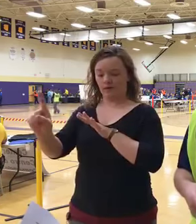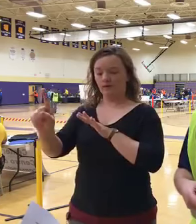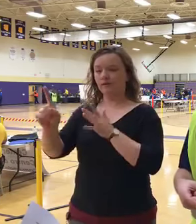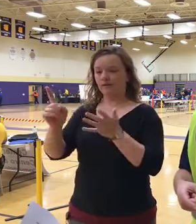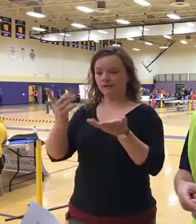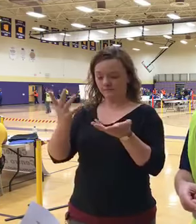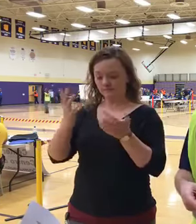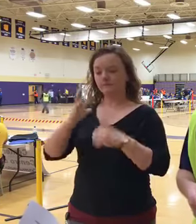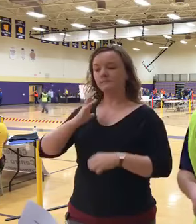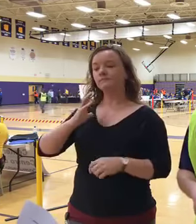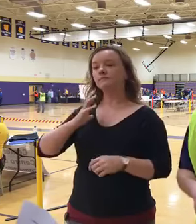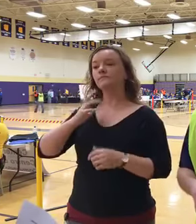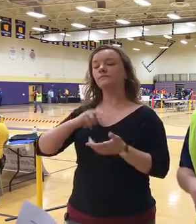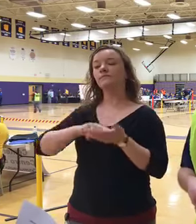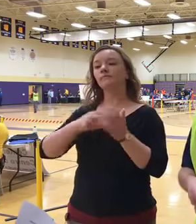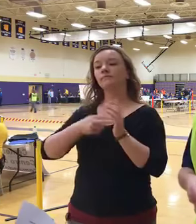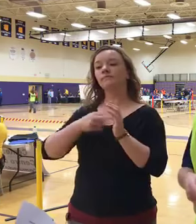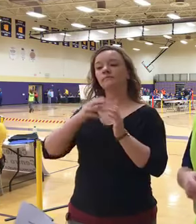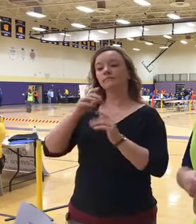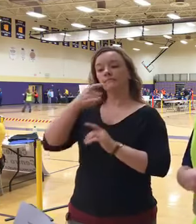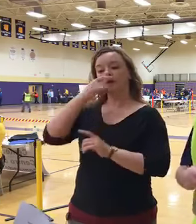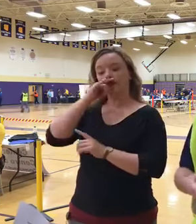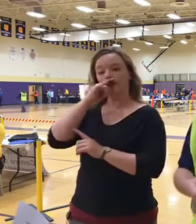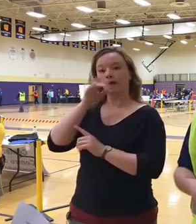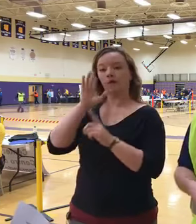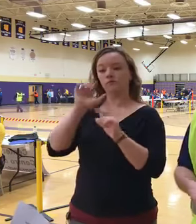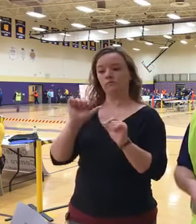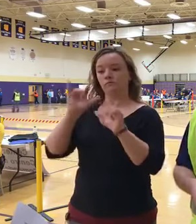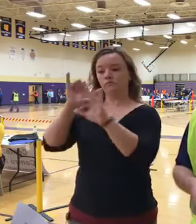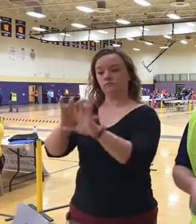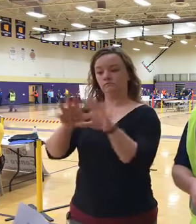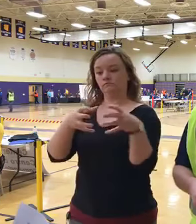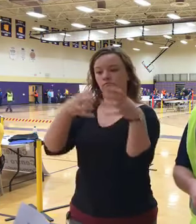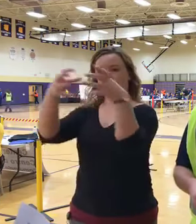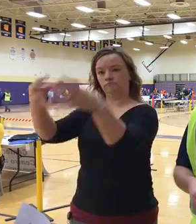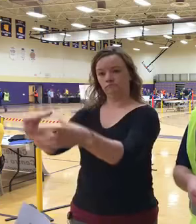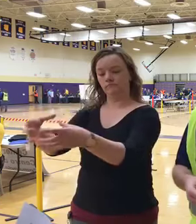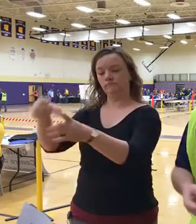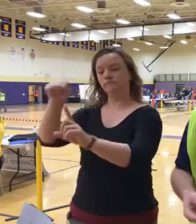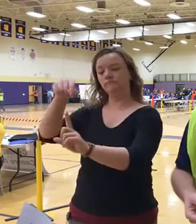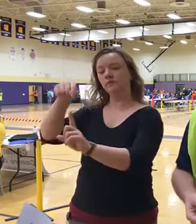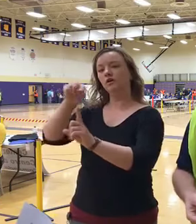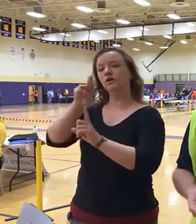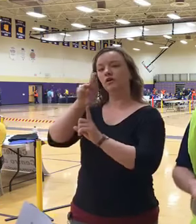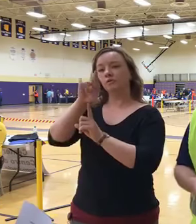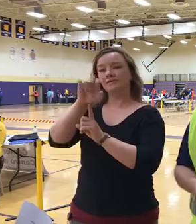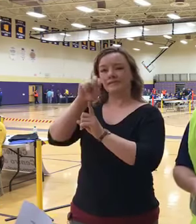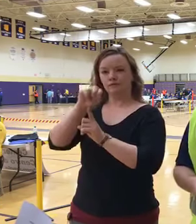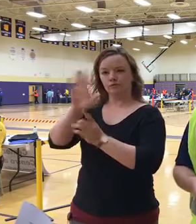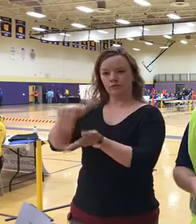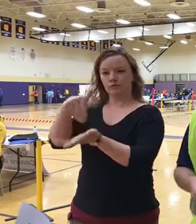that’s getting evacuated, then all of the students are taken to a reception center and